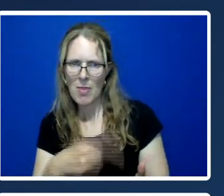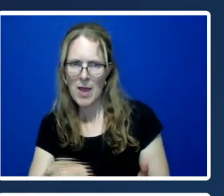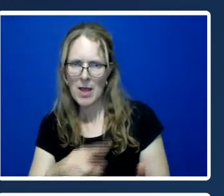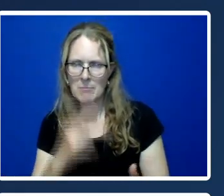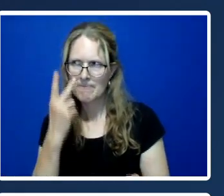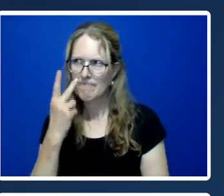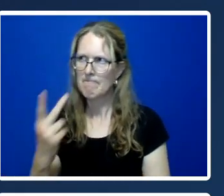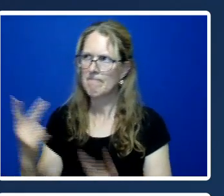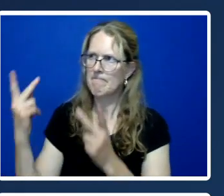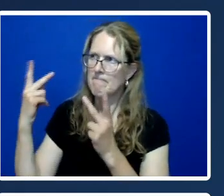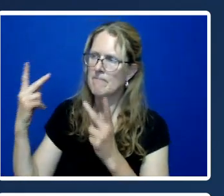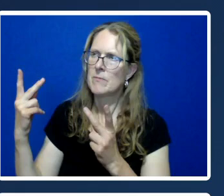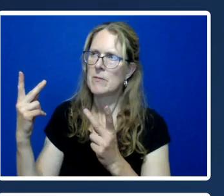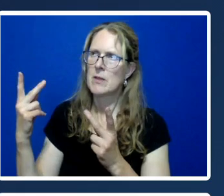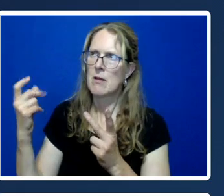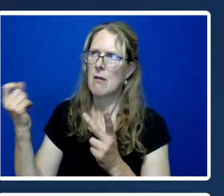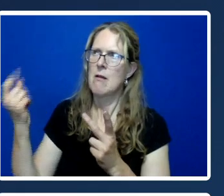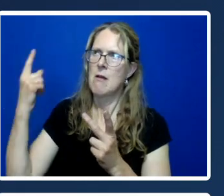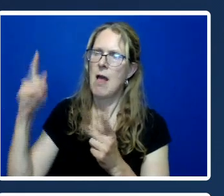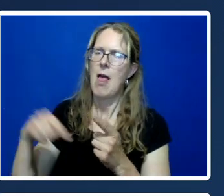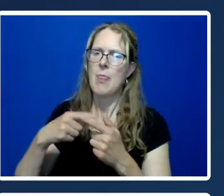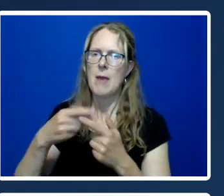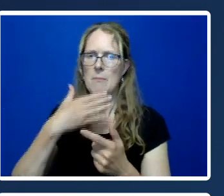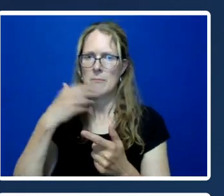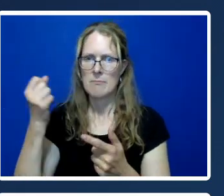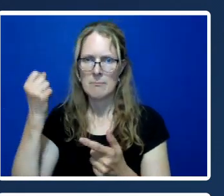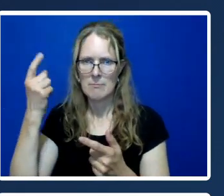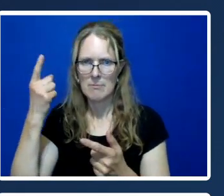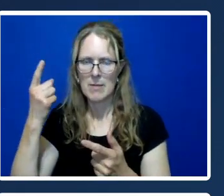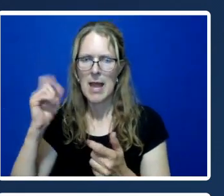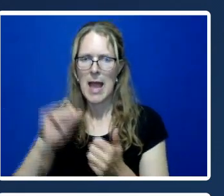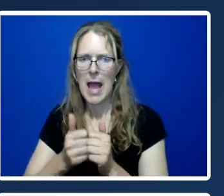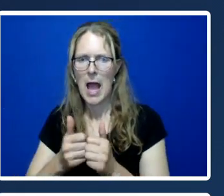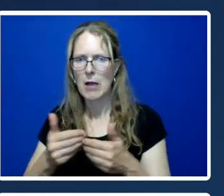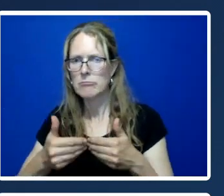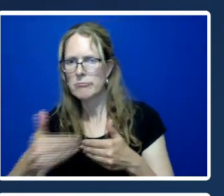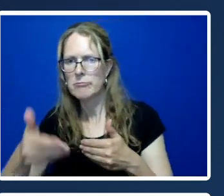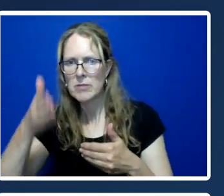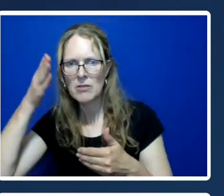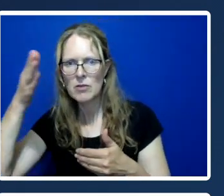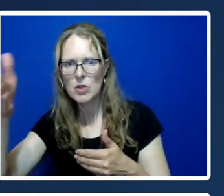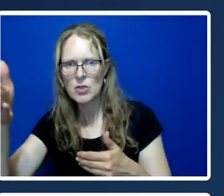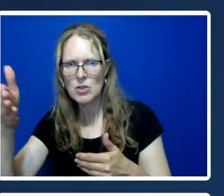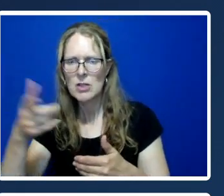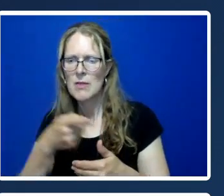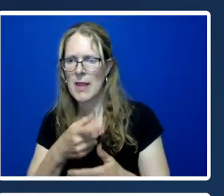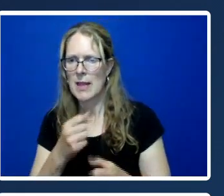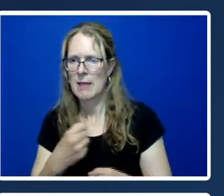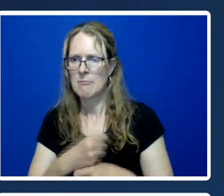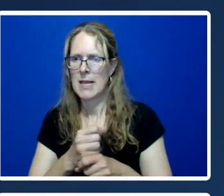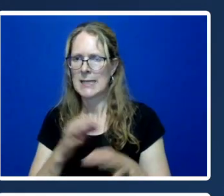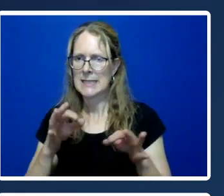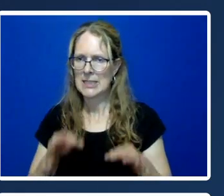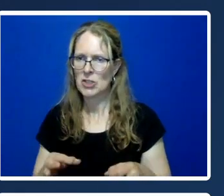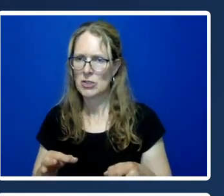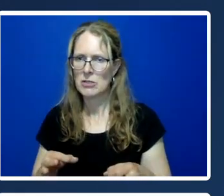want to go into the future and can base their decisions on the knowledge that they've gained.